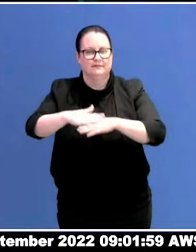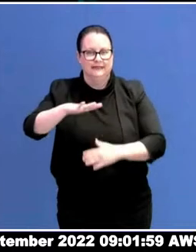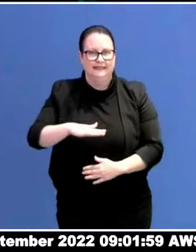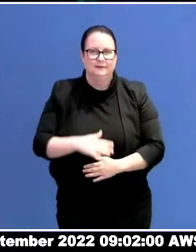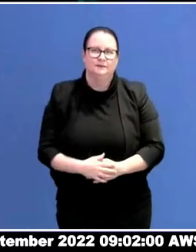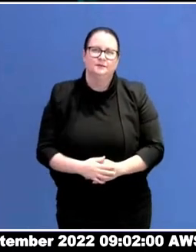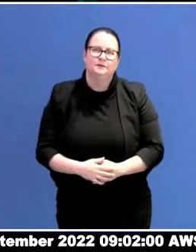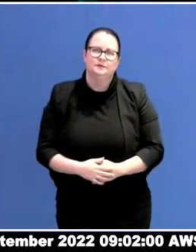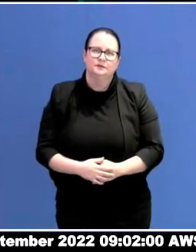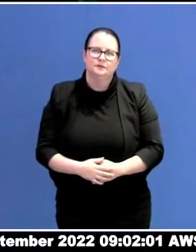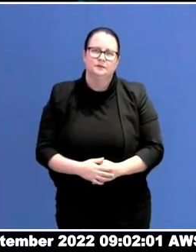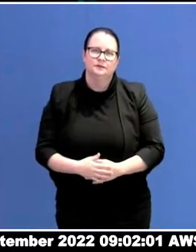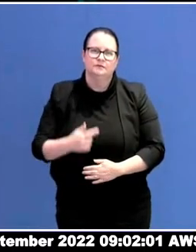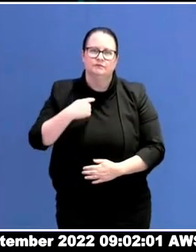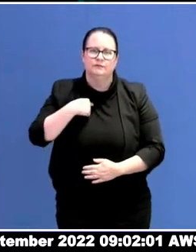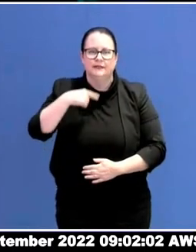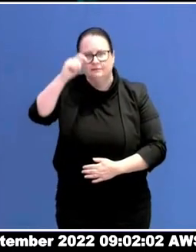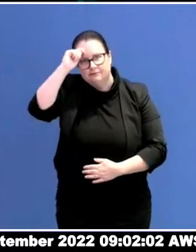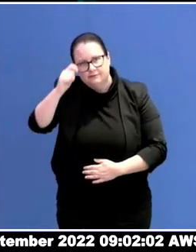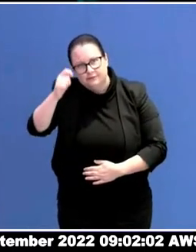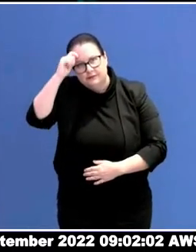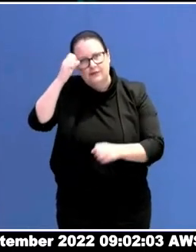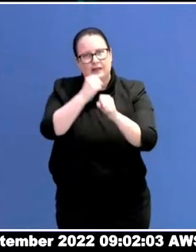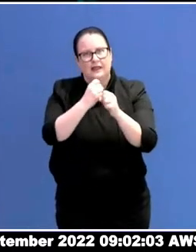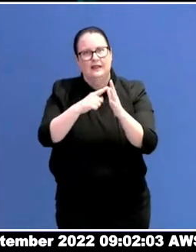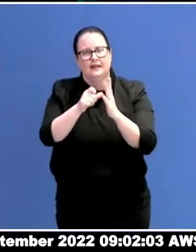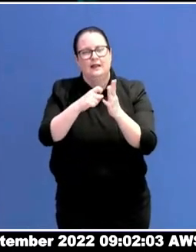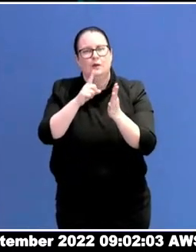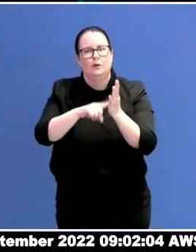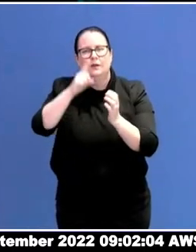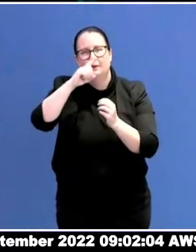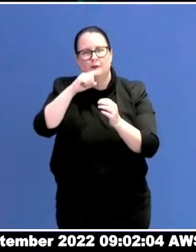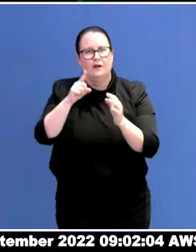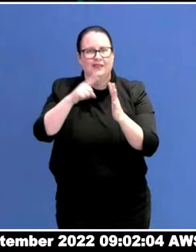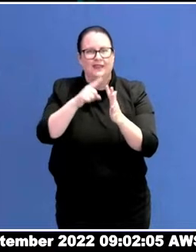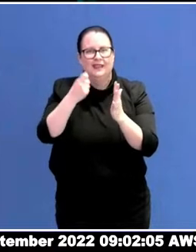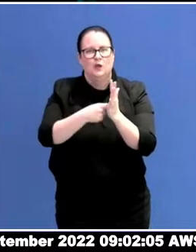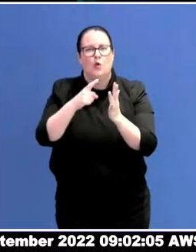We acknowledge the Gadigal People of the Eora Nation, where the city of Sydney is now